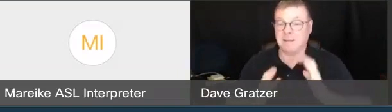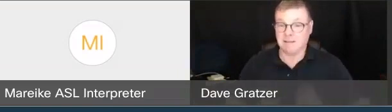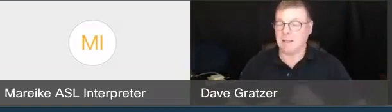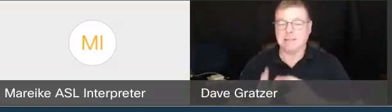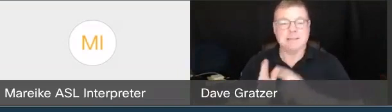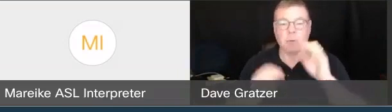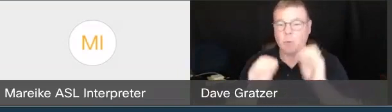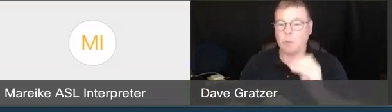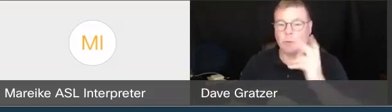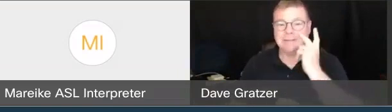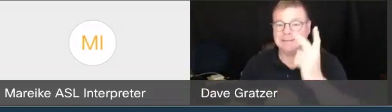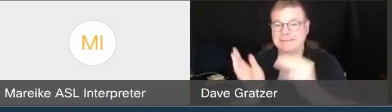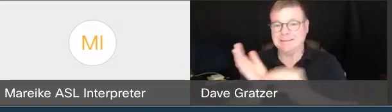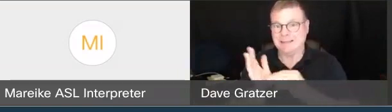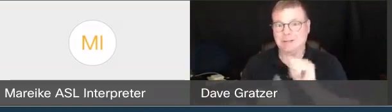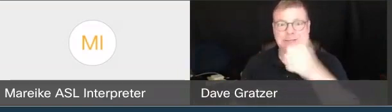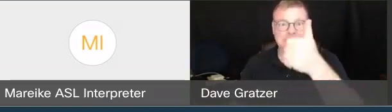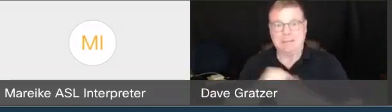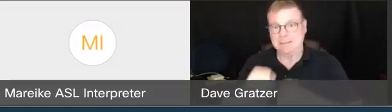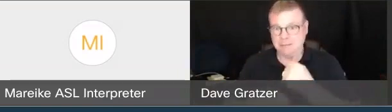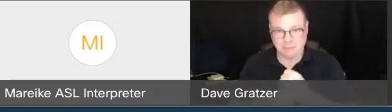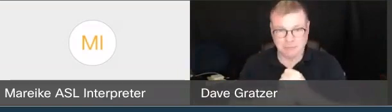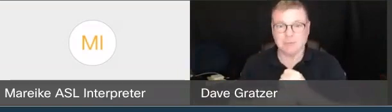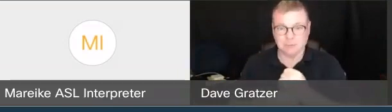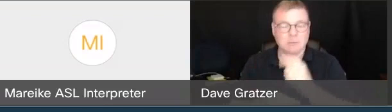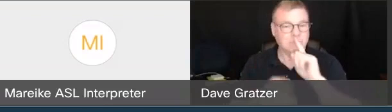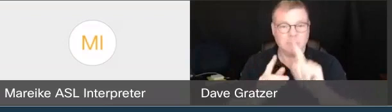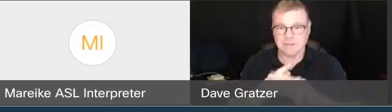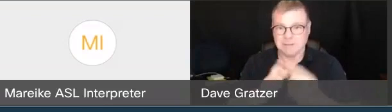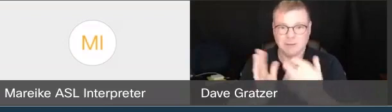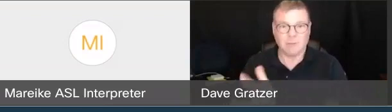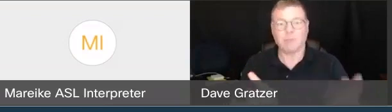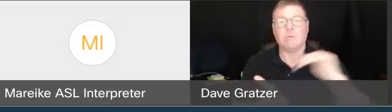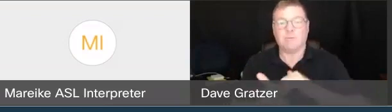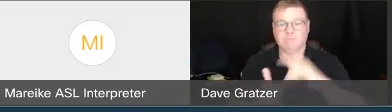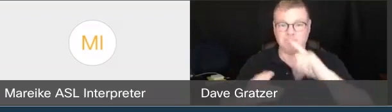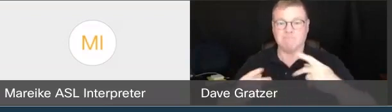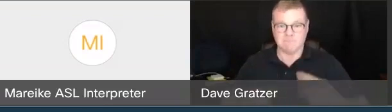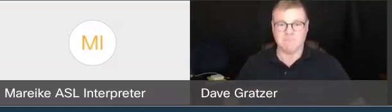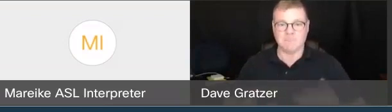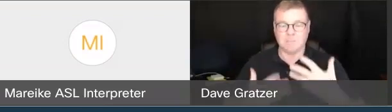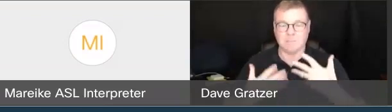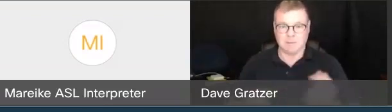10 years really start from scratch kind of in terms of their physical health and focusing on